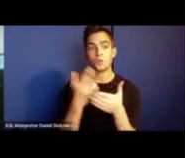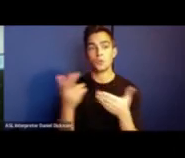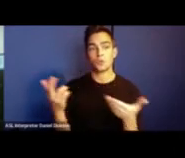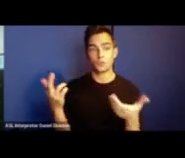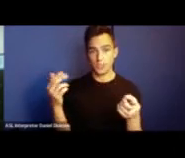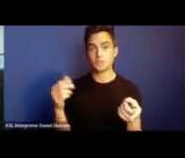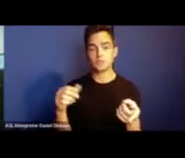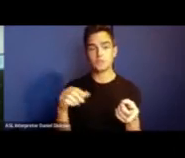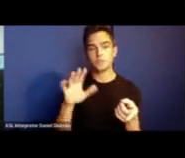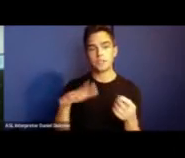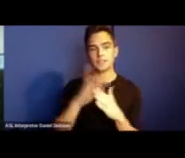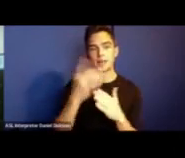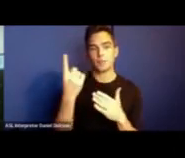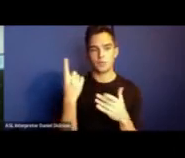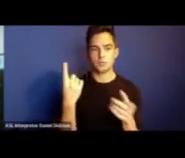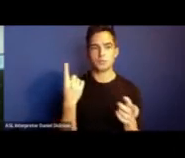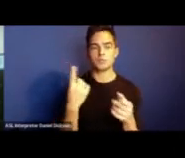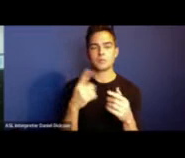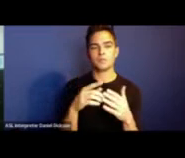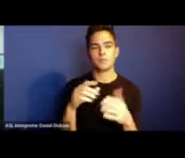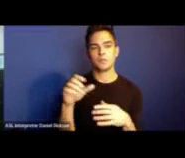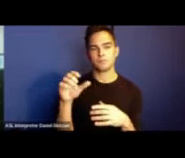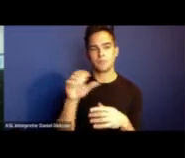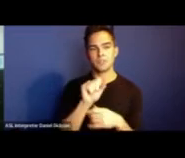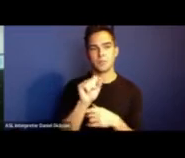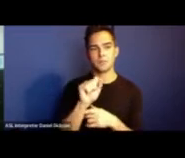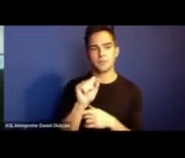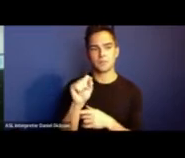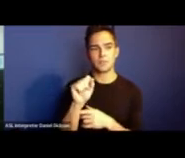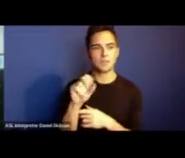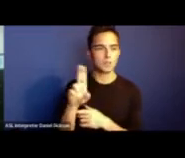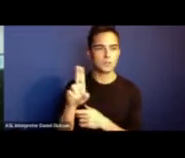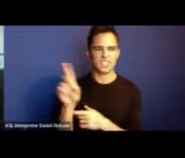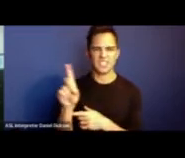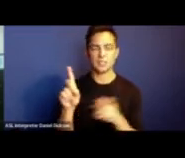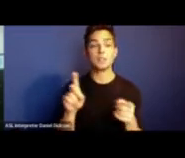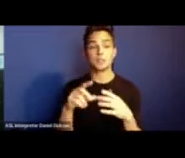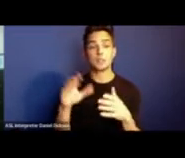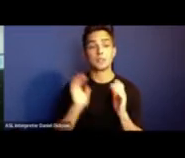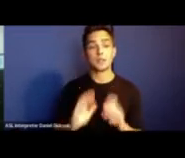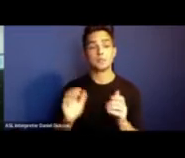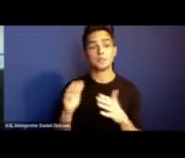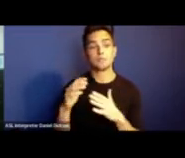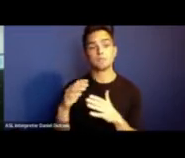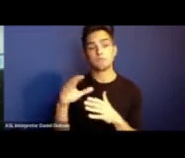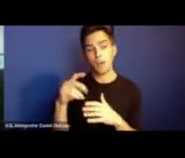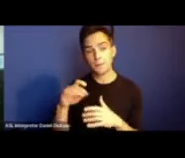it's the top one for substance use disorder, clients, optimism, legal family strengths and